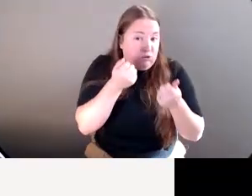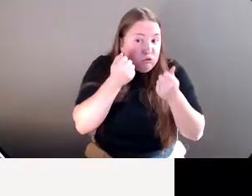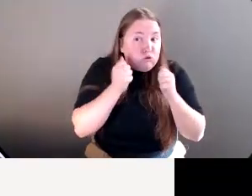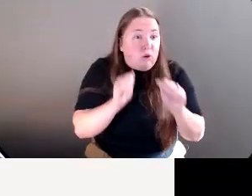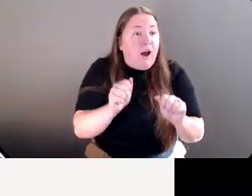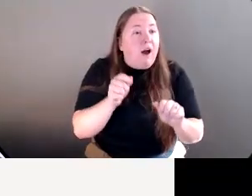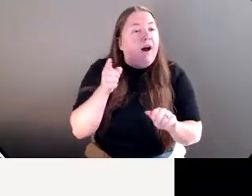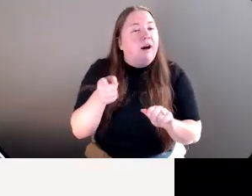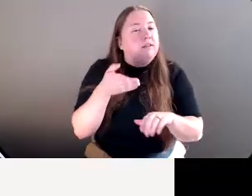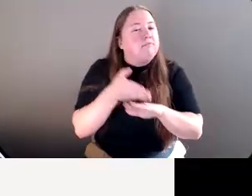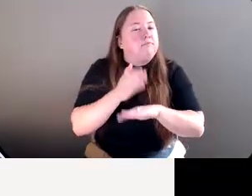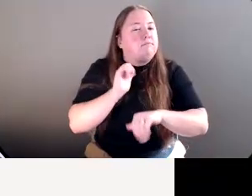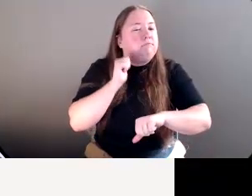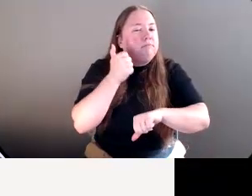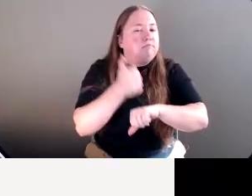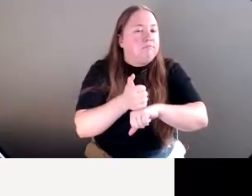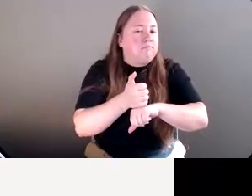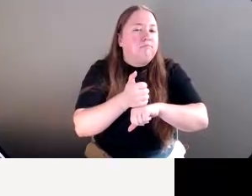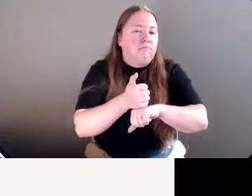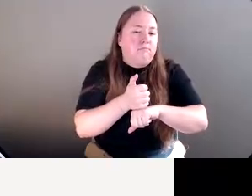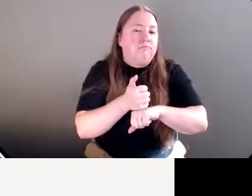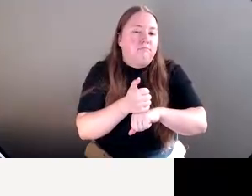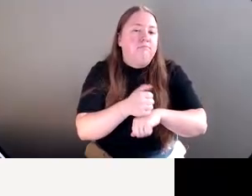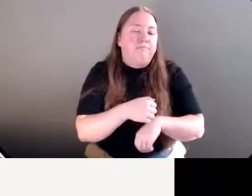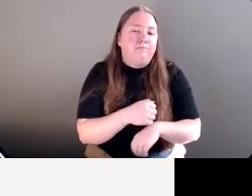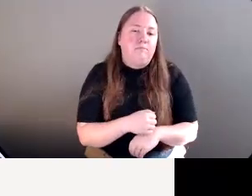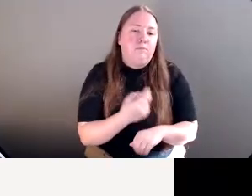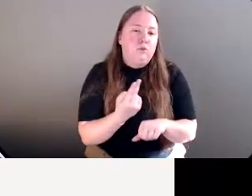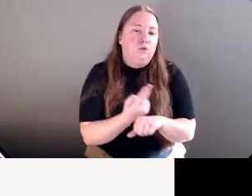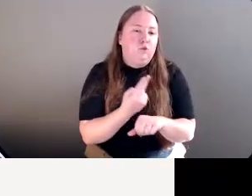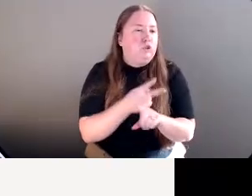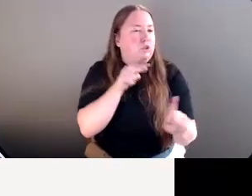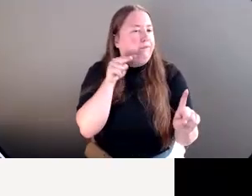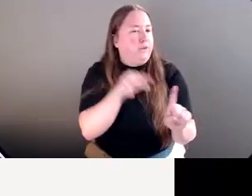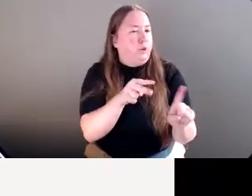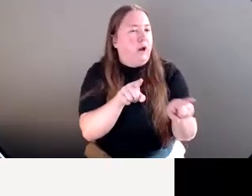after you set up your checkpoints in your discussion, use the View as Student button